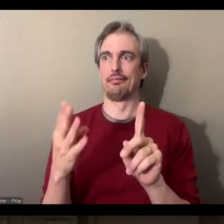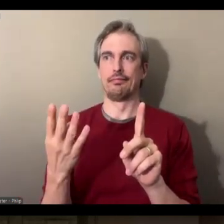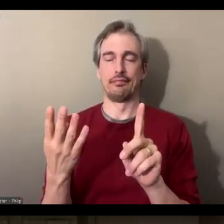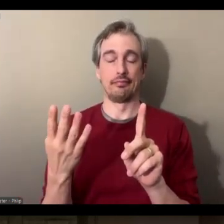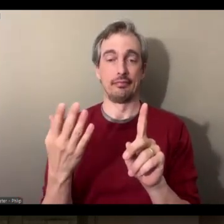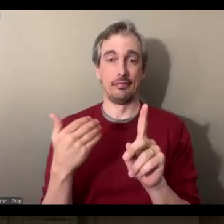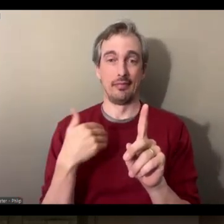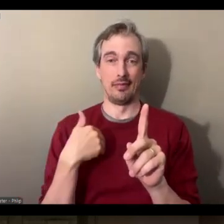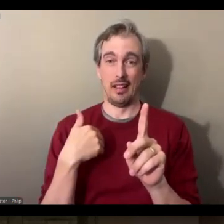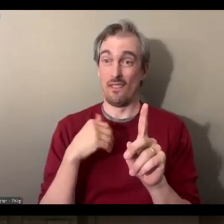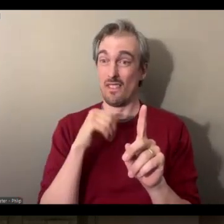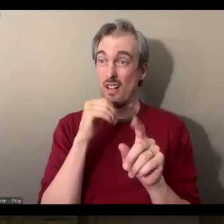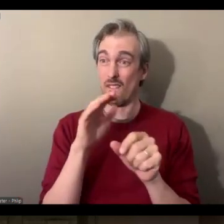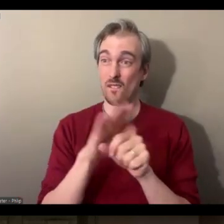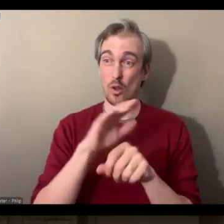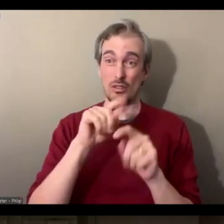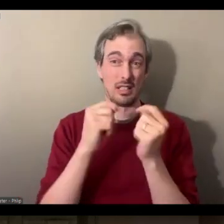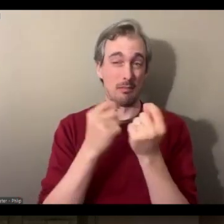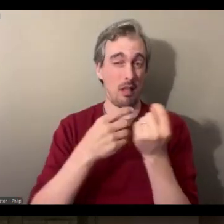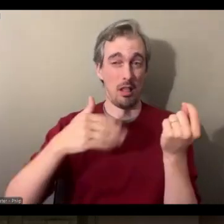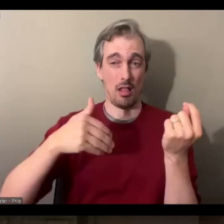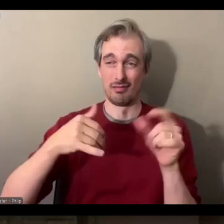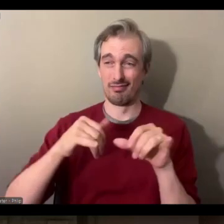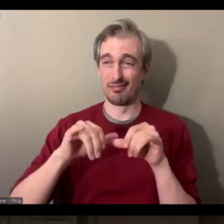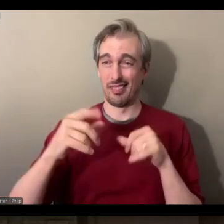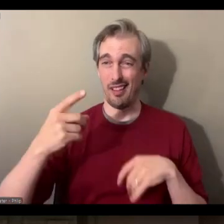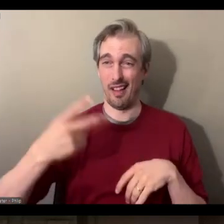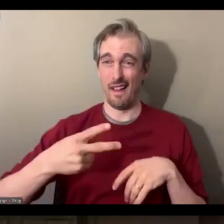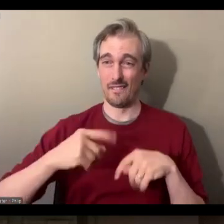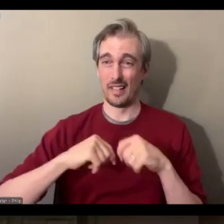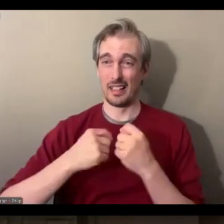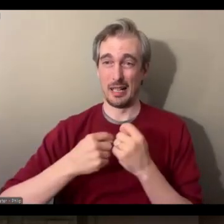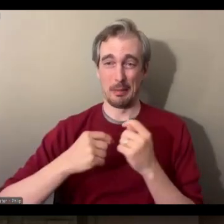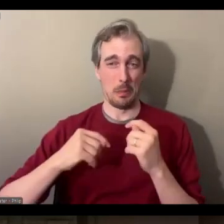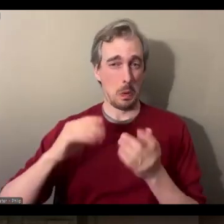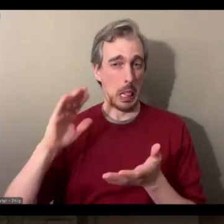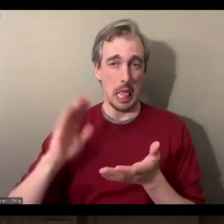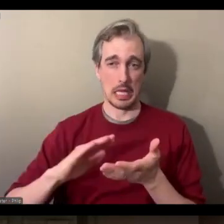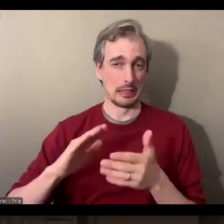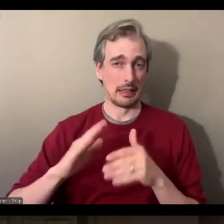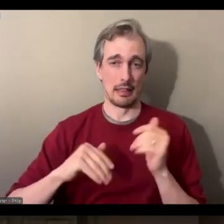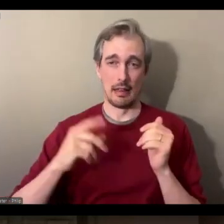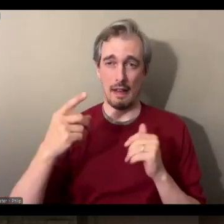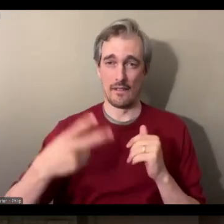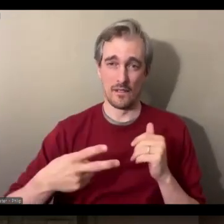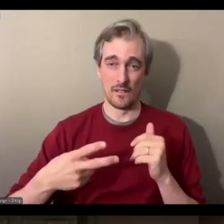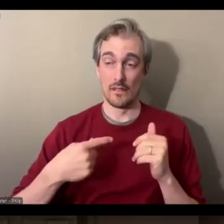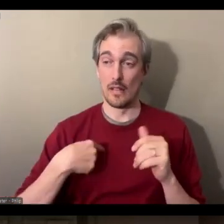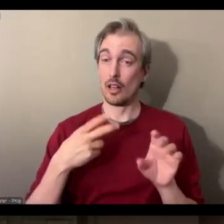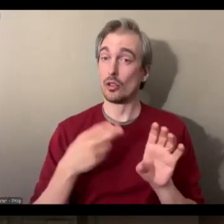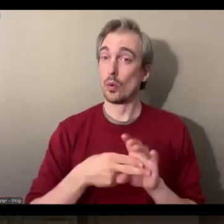idea of scale, I joined in September 2022. We're talking about 15 full-time staff at this moment.